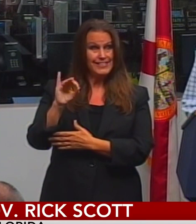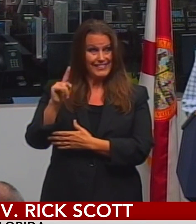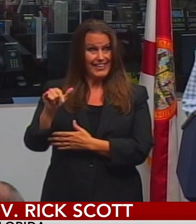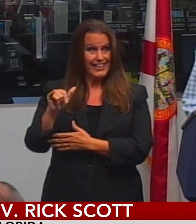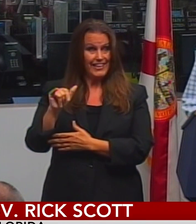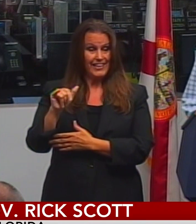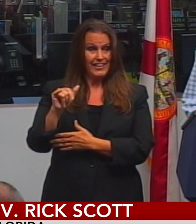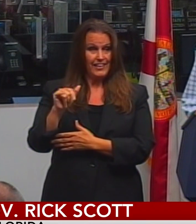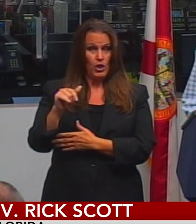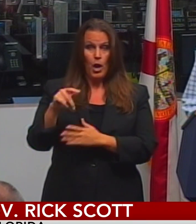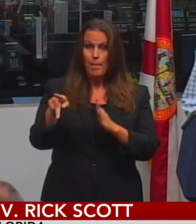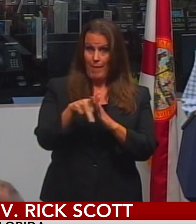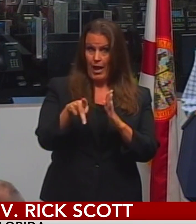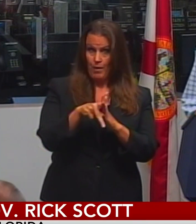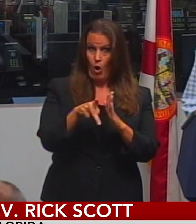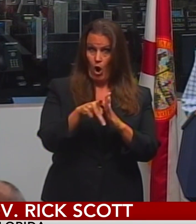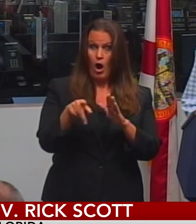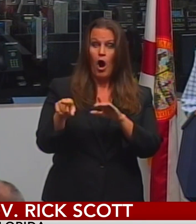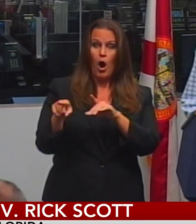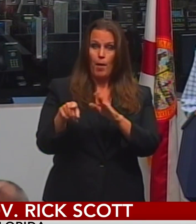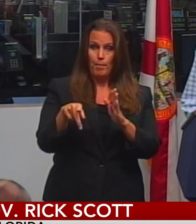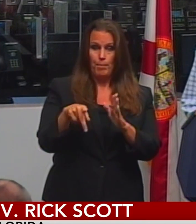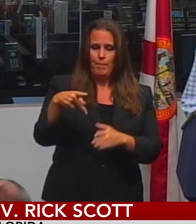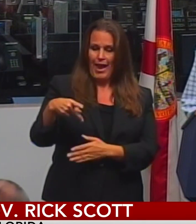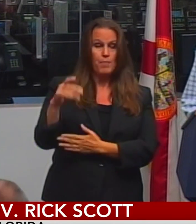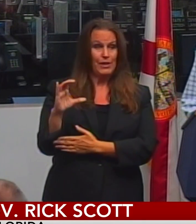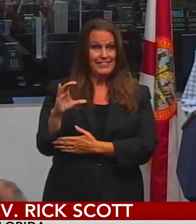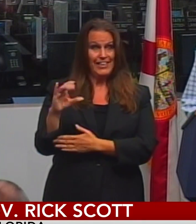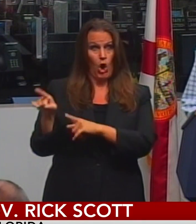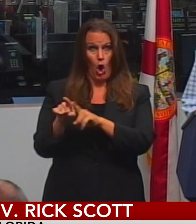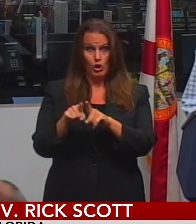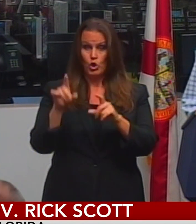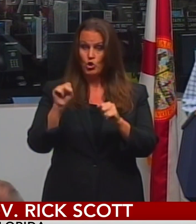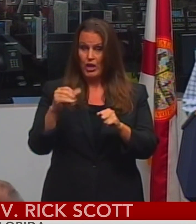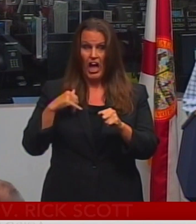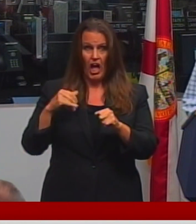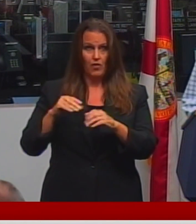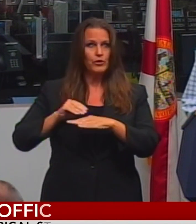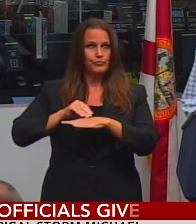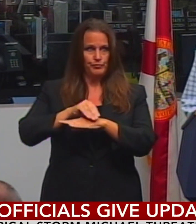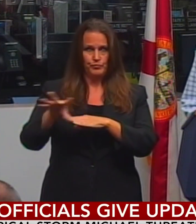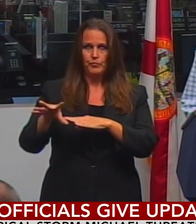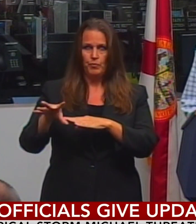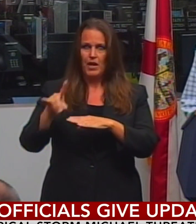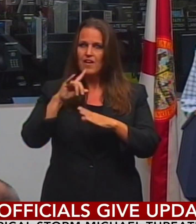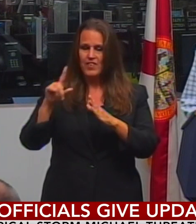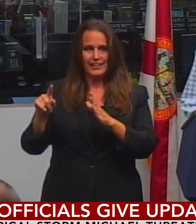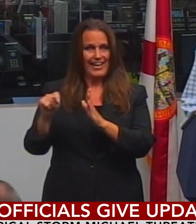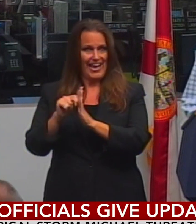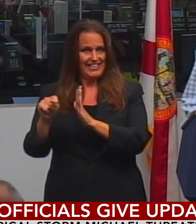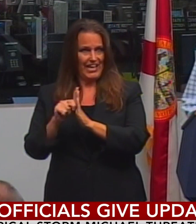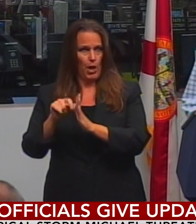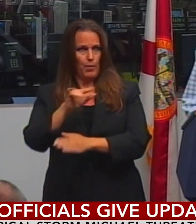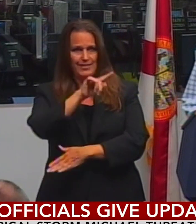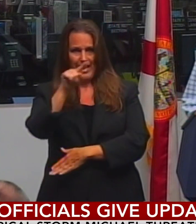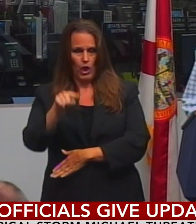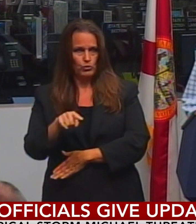IF THIS STORM HITS PANAMA CITY, TAMPA COULD STILL HAVE STORM SURGE. YOU CANNOT HIDE FROM STORM